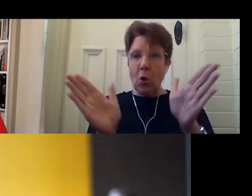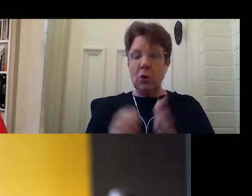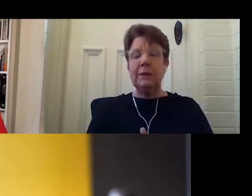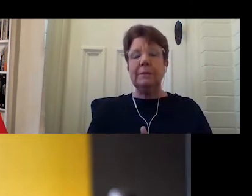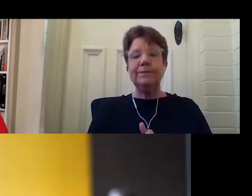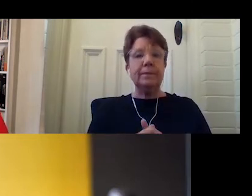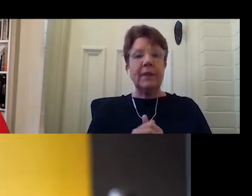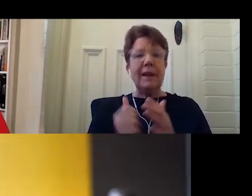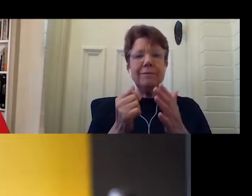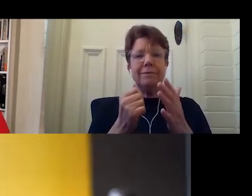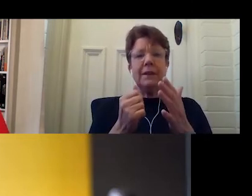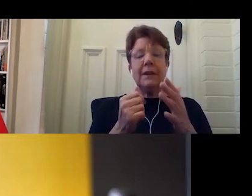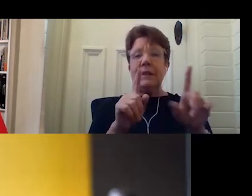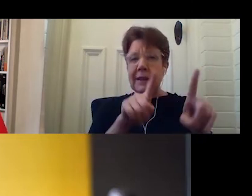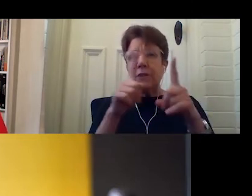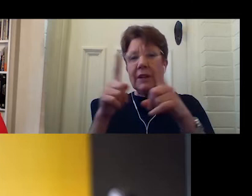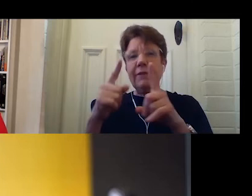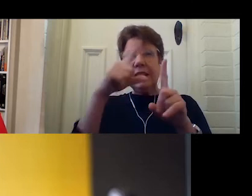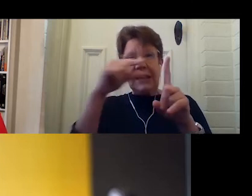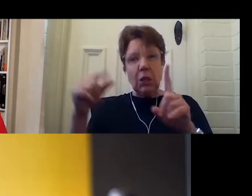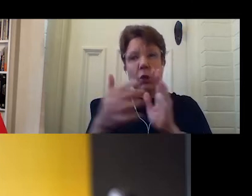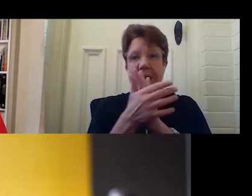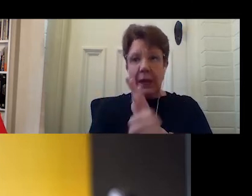whole lot of digital skills you can learn using this platform and